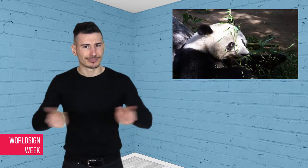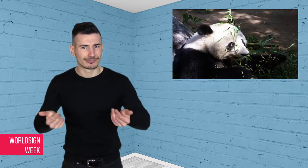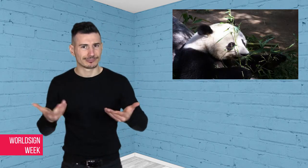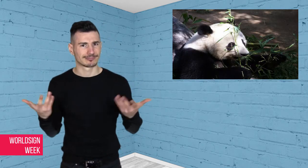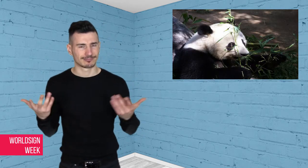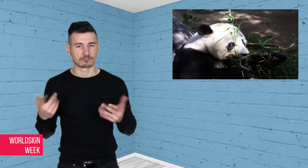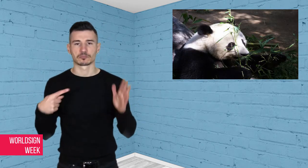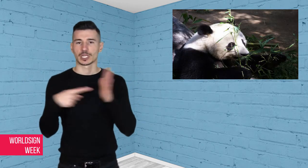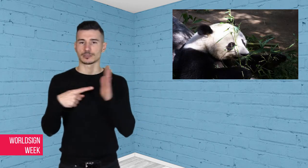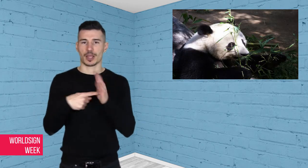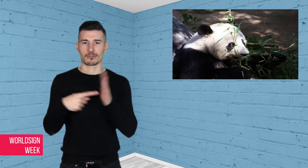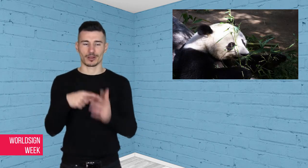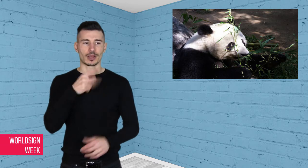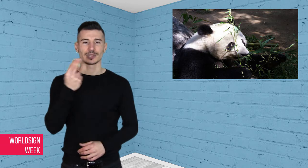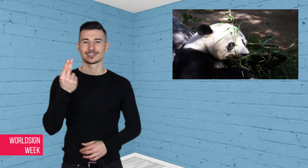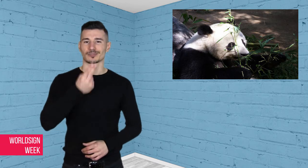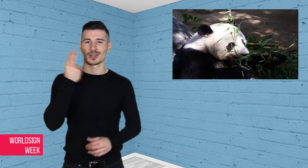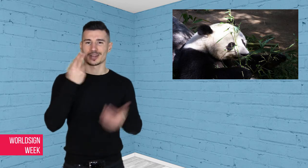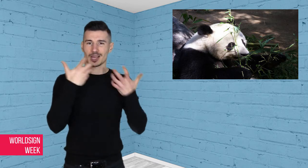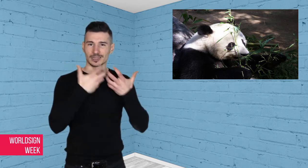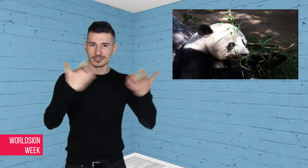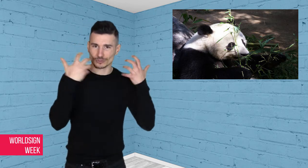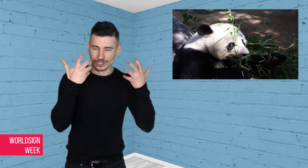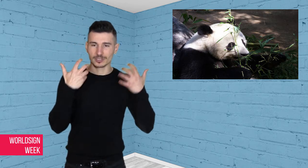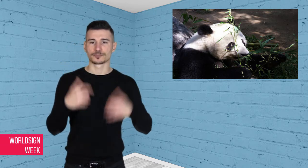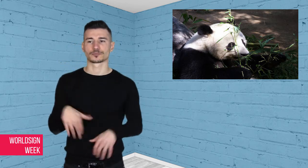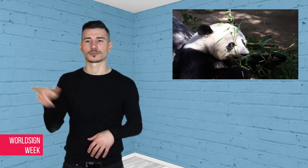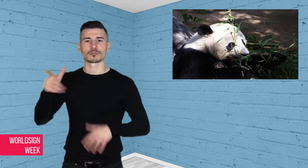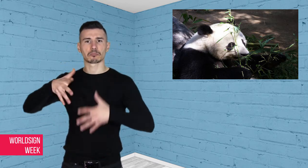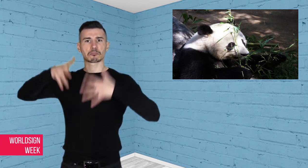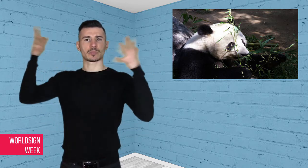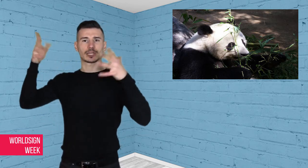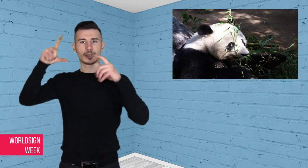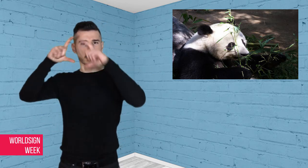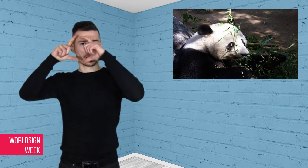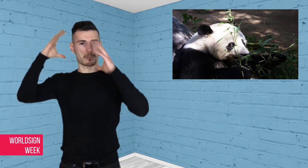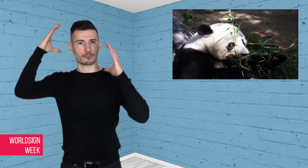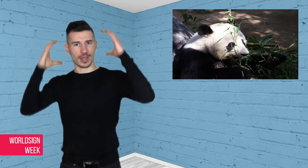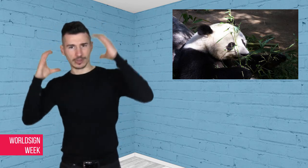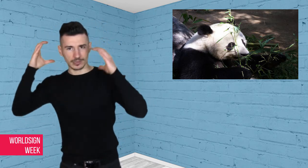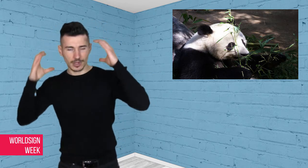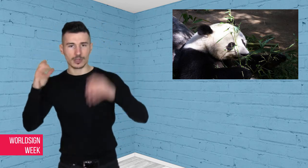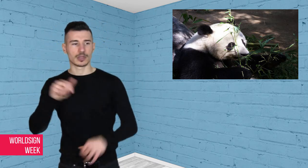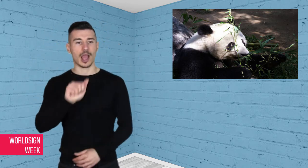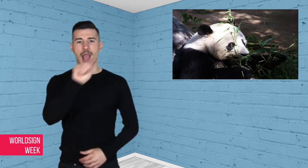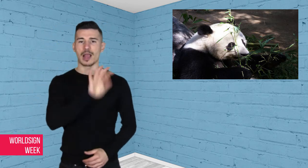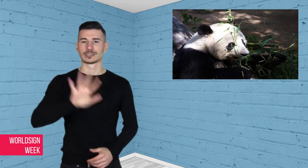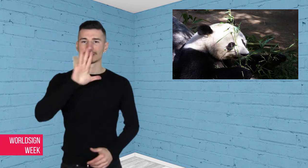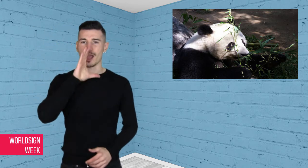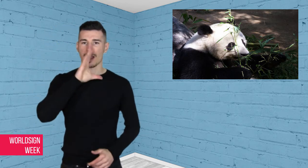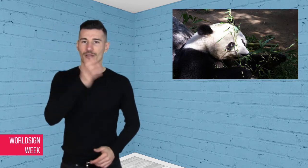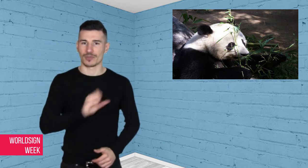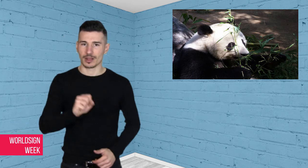Asian elephants desperately needing safer habitats. Dale Miquelle, a big